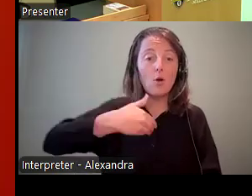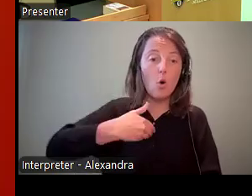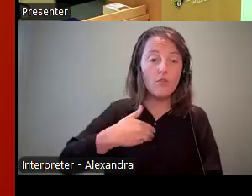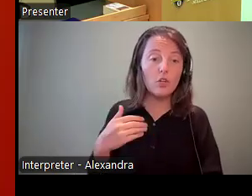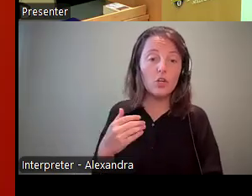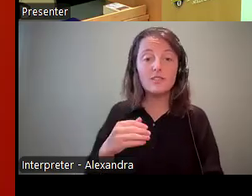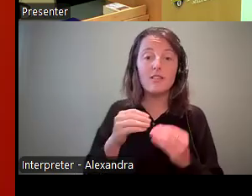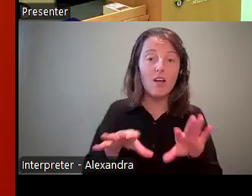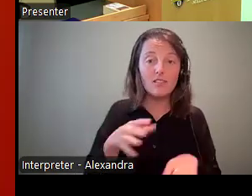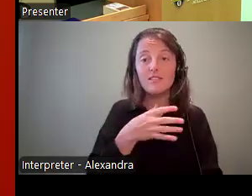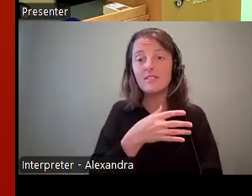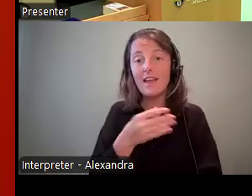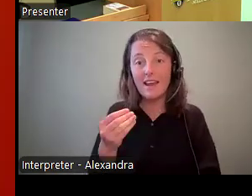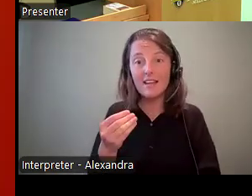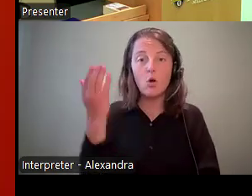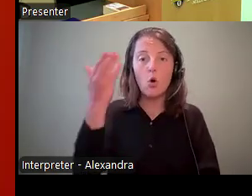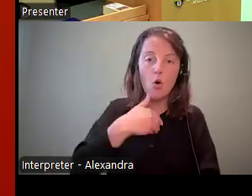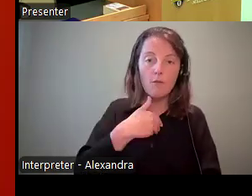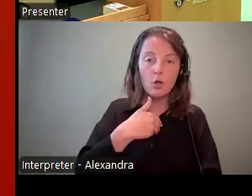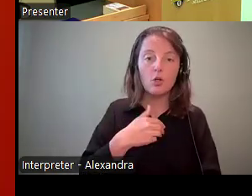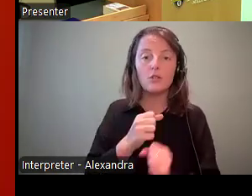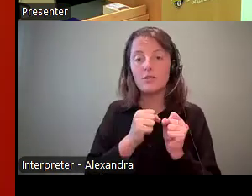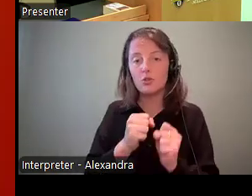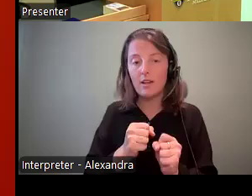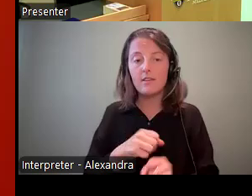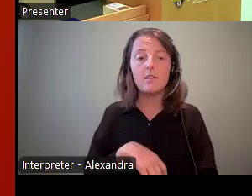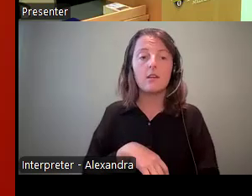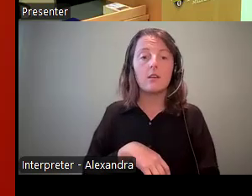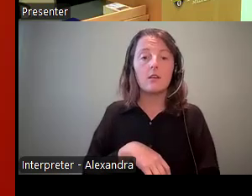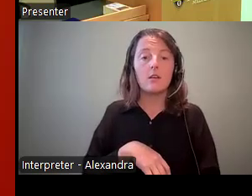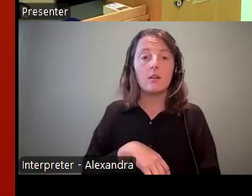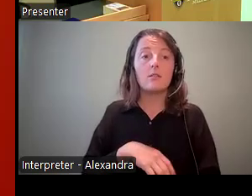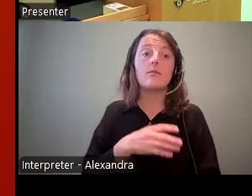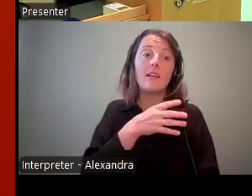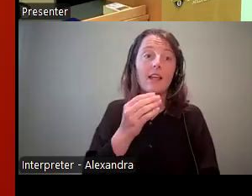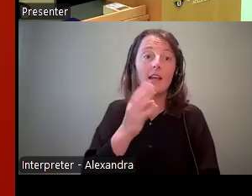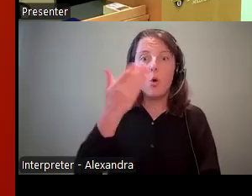identity issues. Um I I'll move through these quickly in the interest of time.